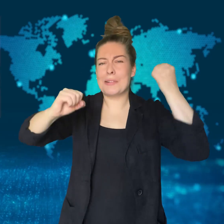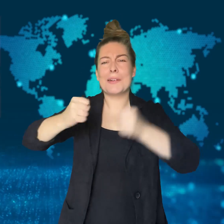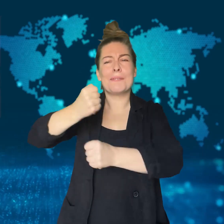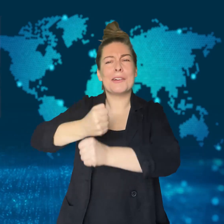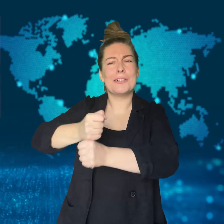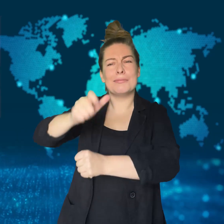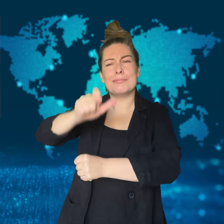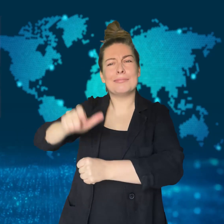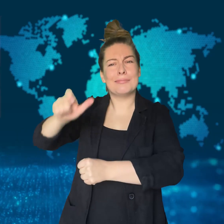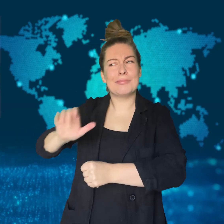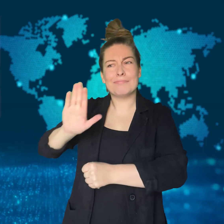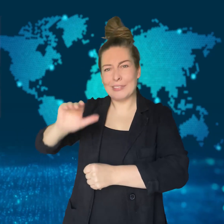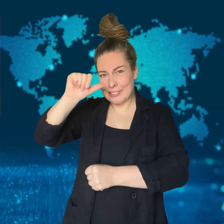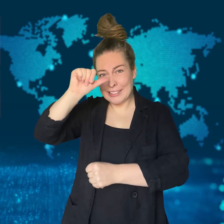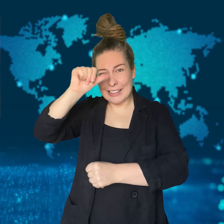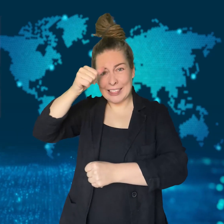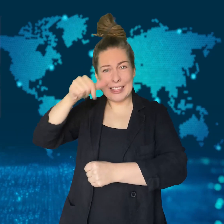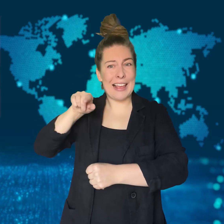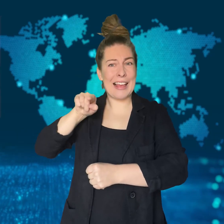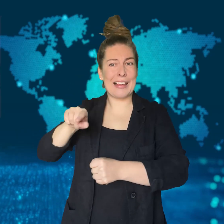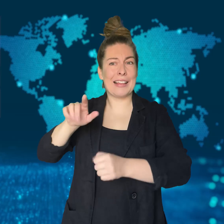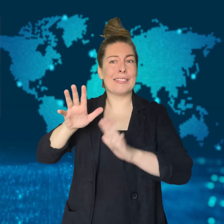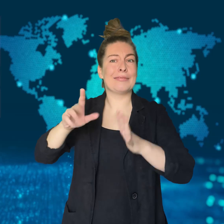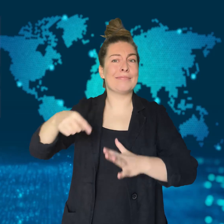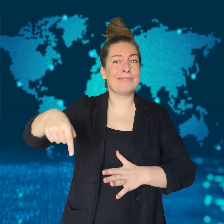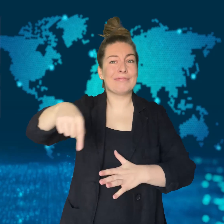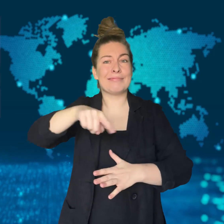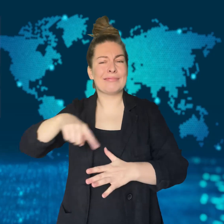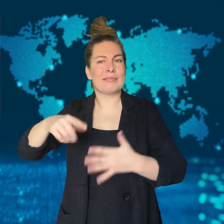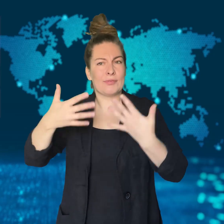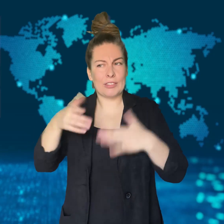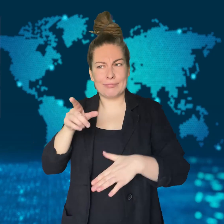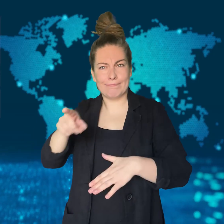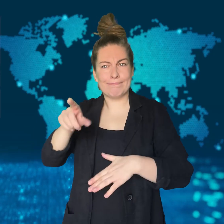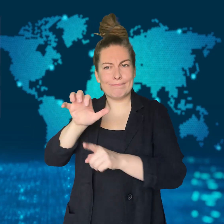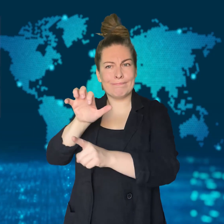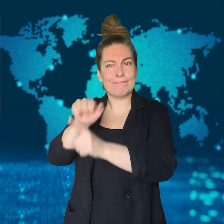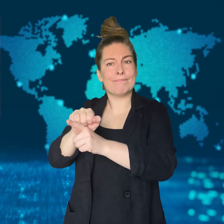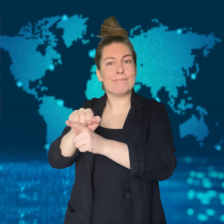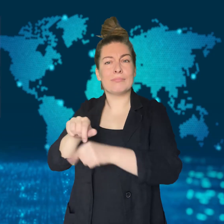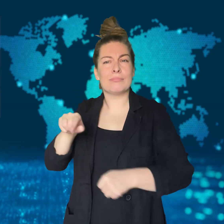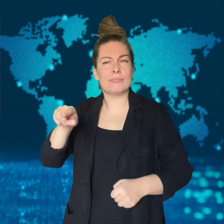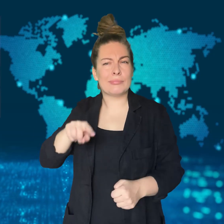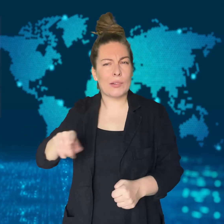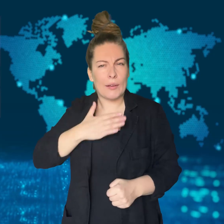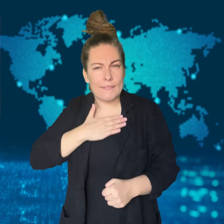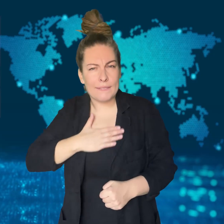plotting the murder of a Sikh separatist on Canadian soil.